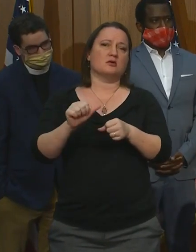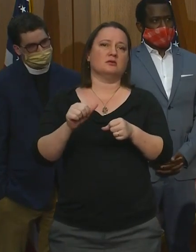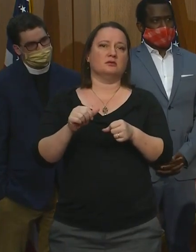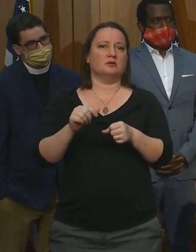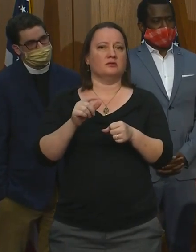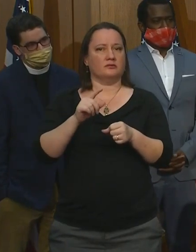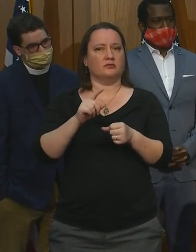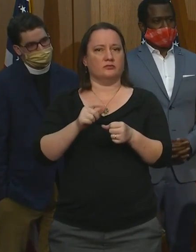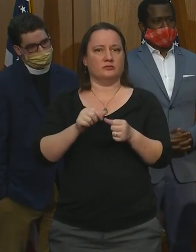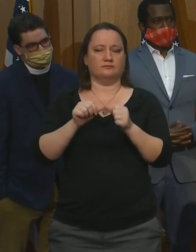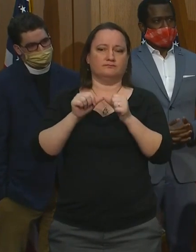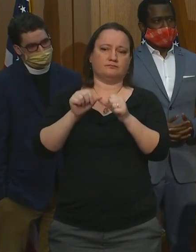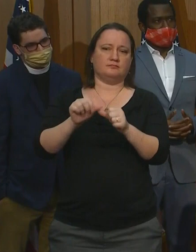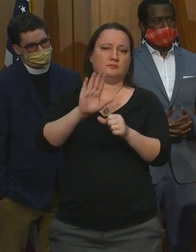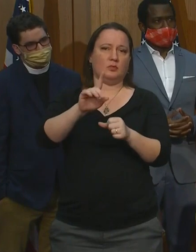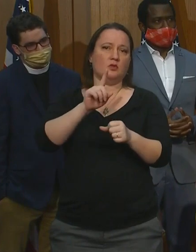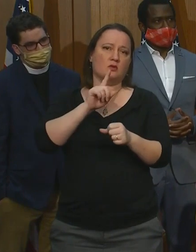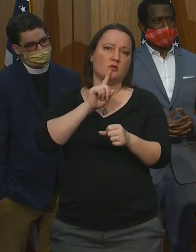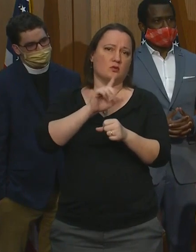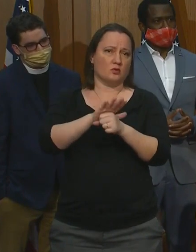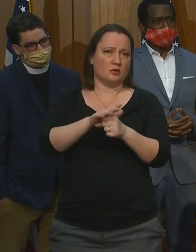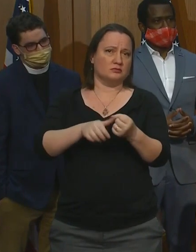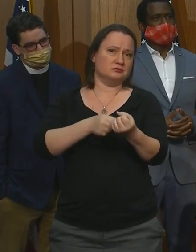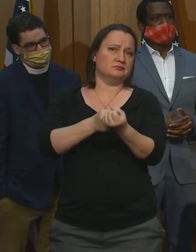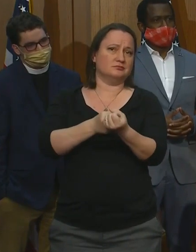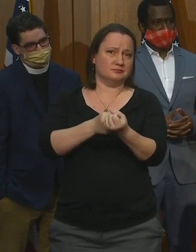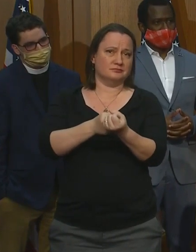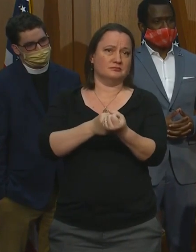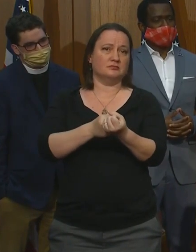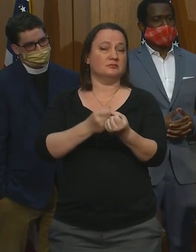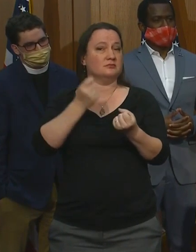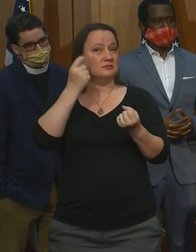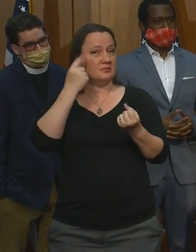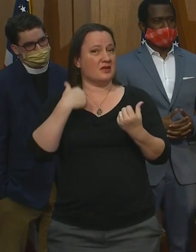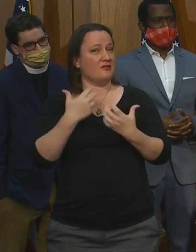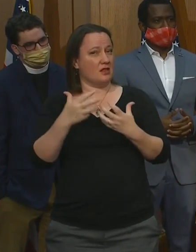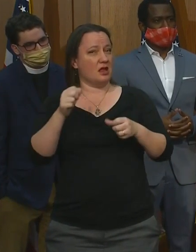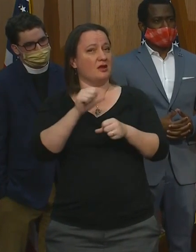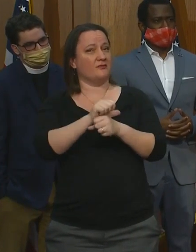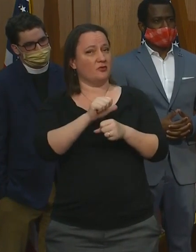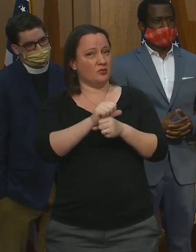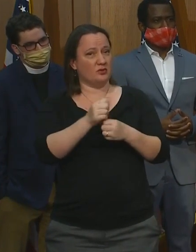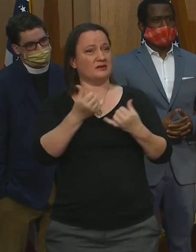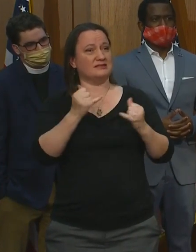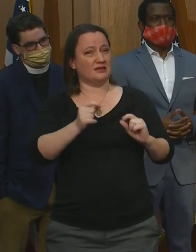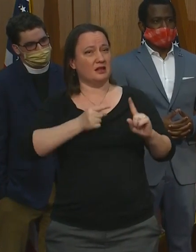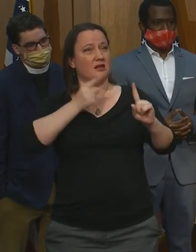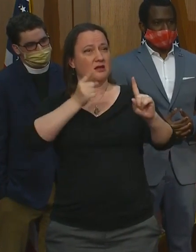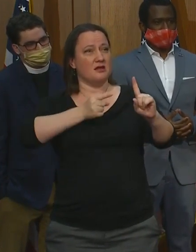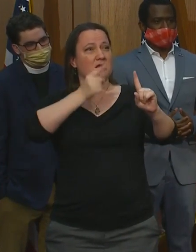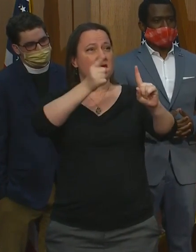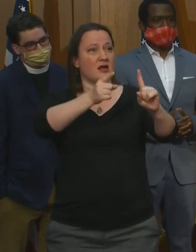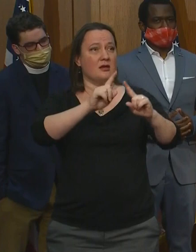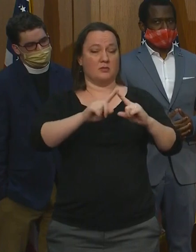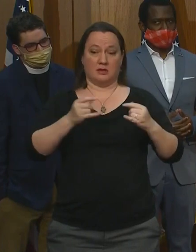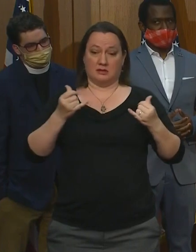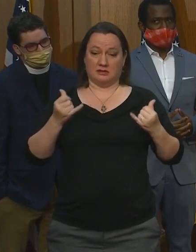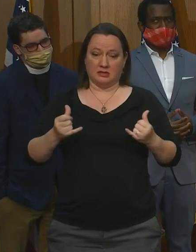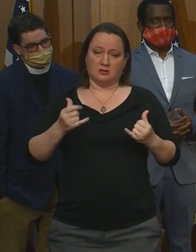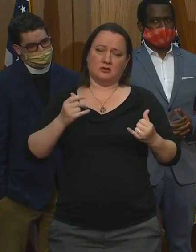THAT YOU'RE DOING. FOR KEEPING YOUR WERE. AND THOUGH WE HAVE